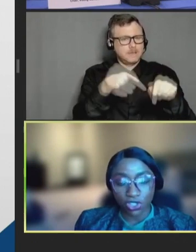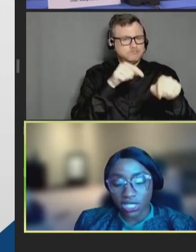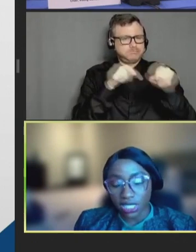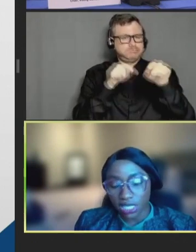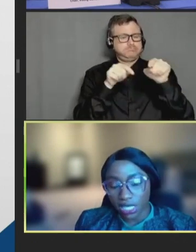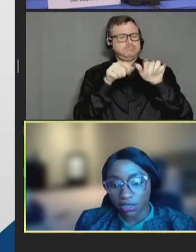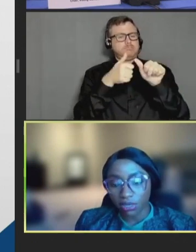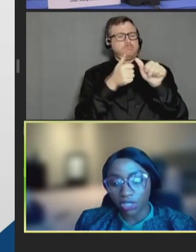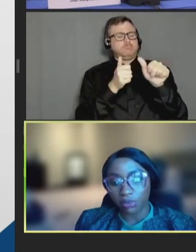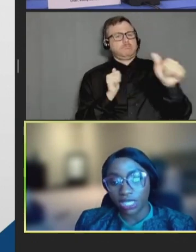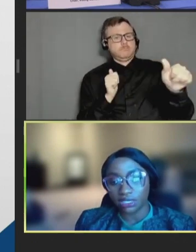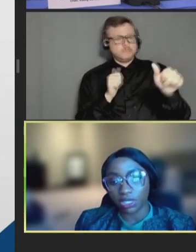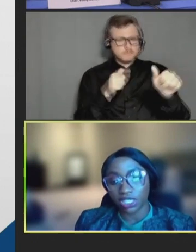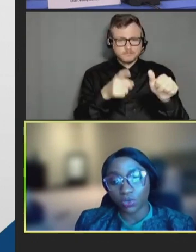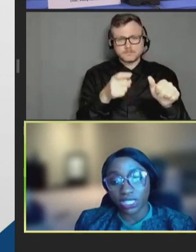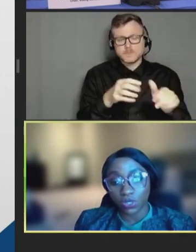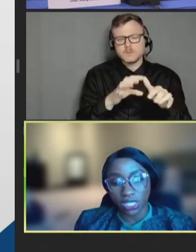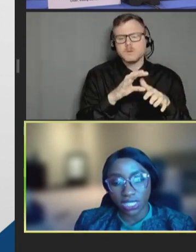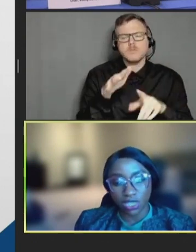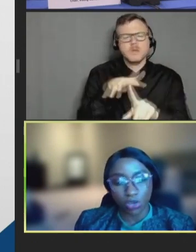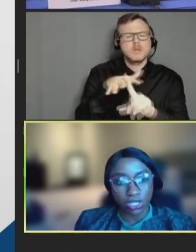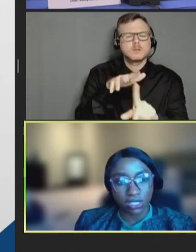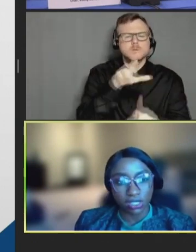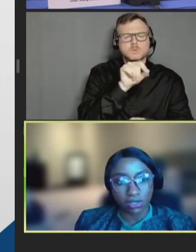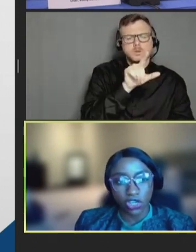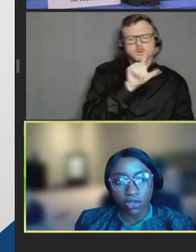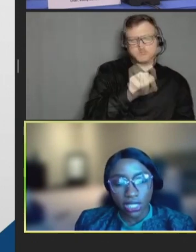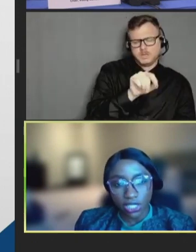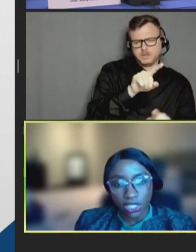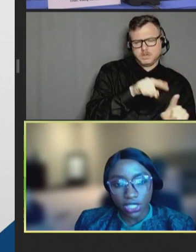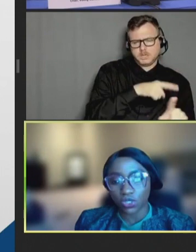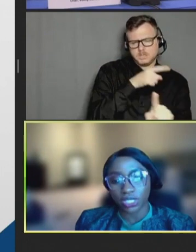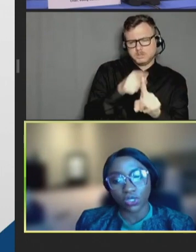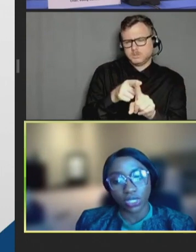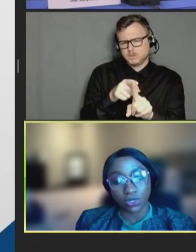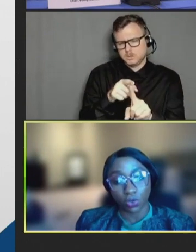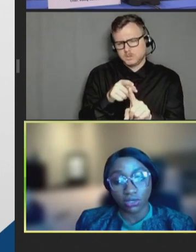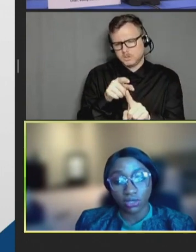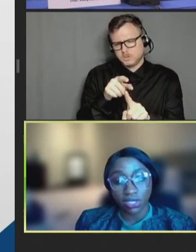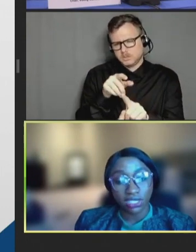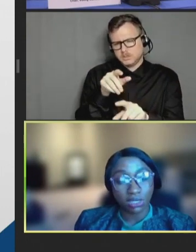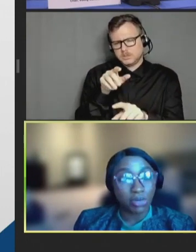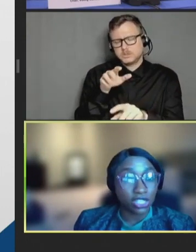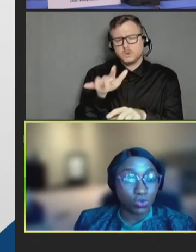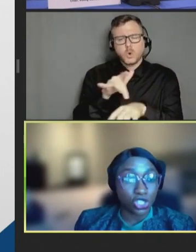of context here, at the beginning of the pandemic, in 2020 up until early to mid-2021, depending on